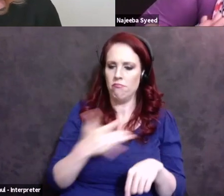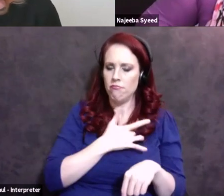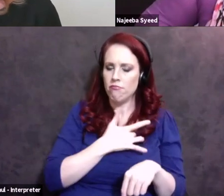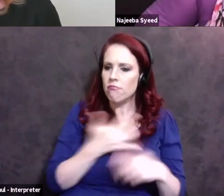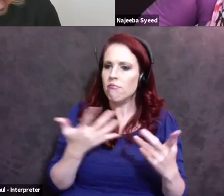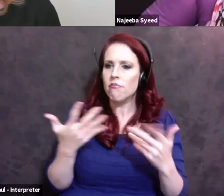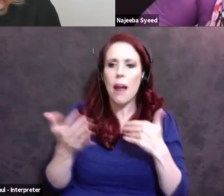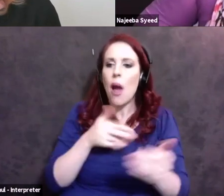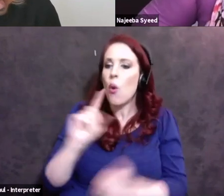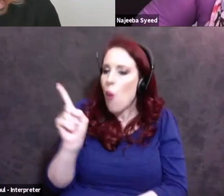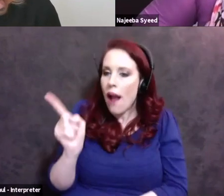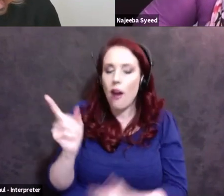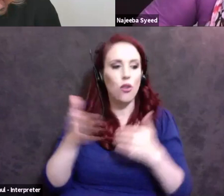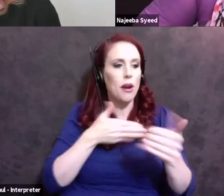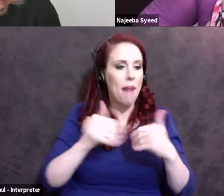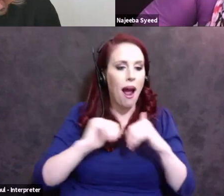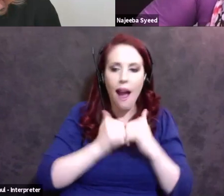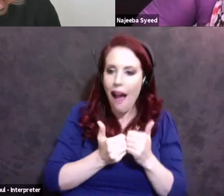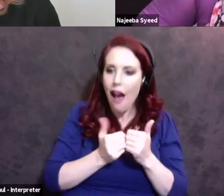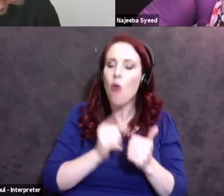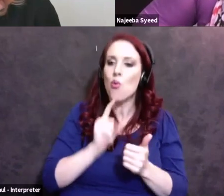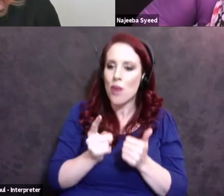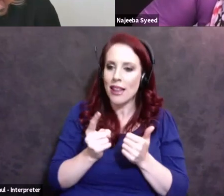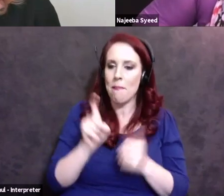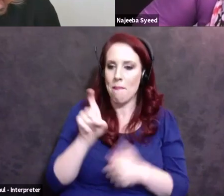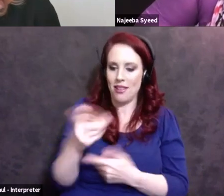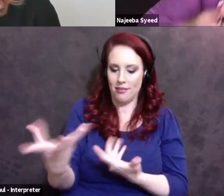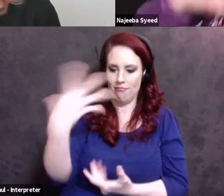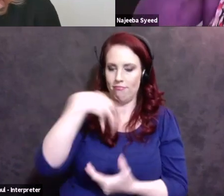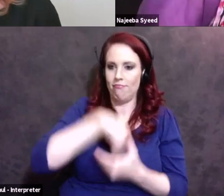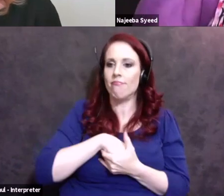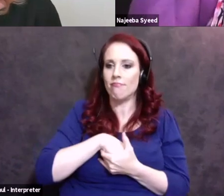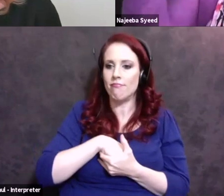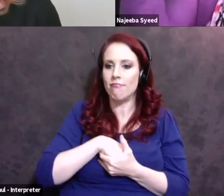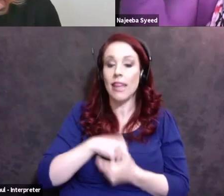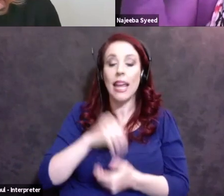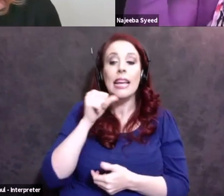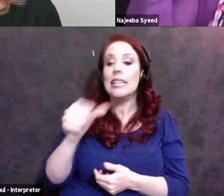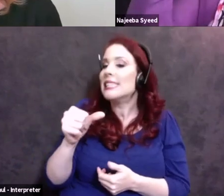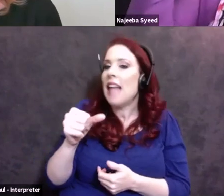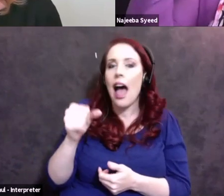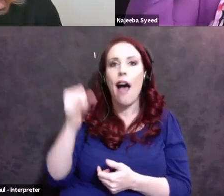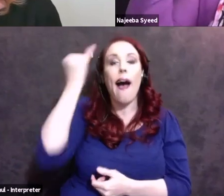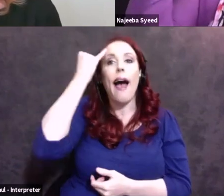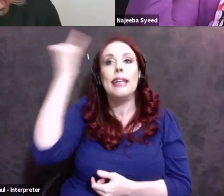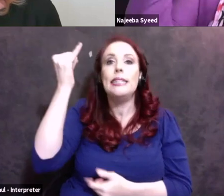do it, it is really an embodied process. It is not an idea. It is not a belief.